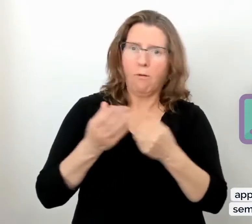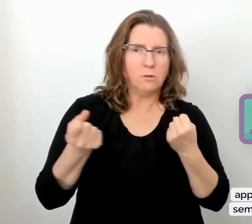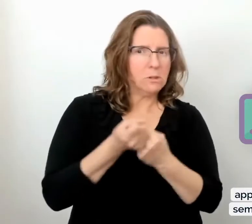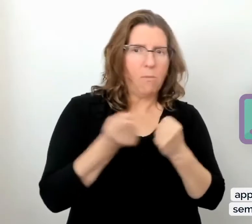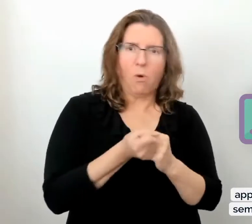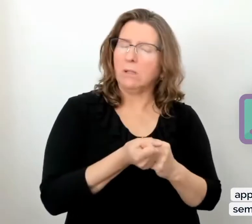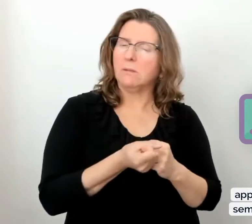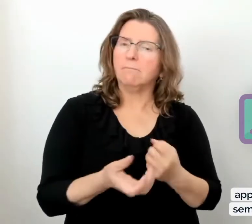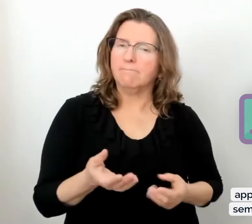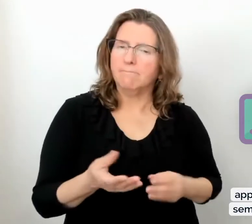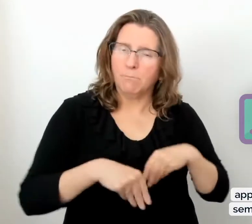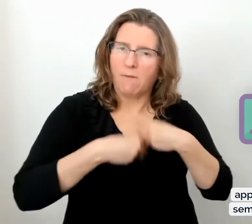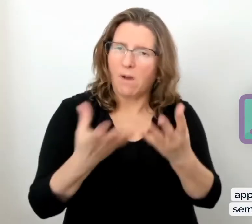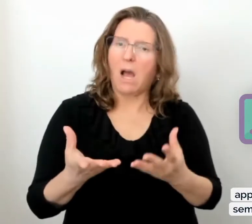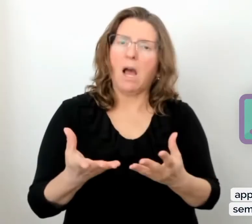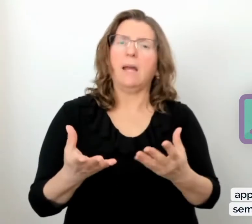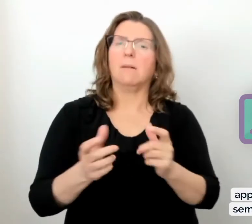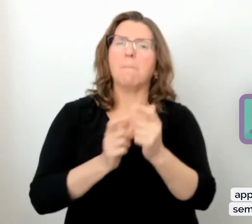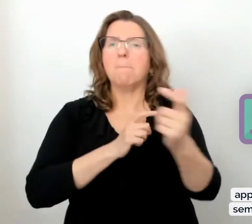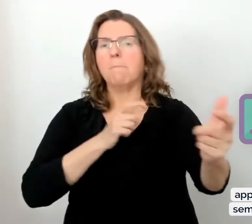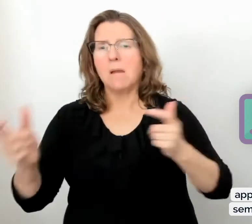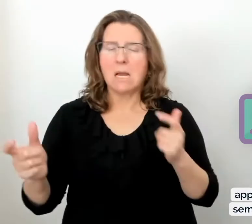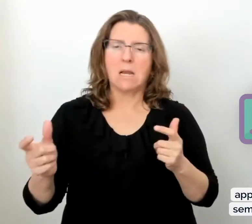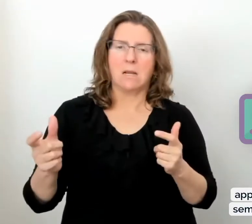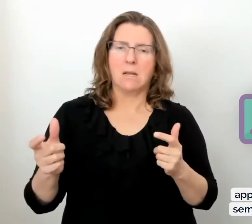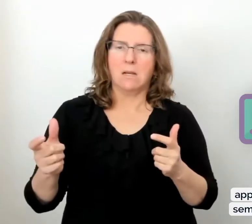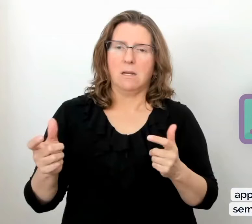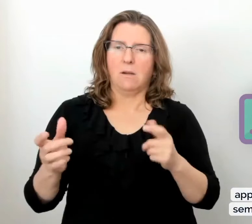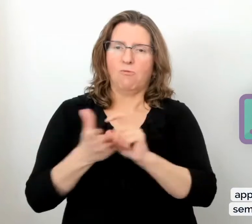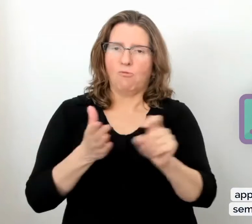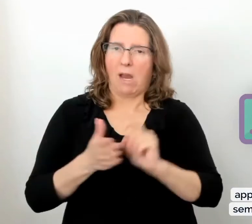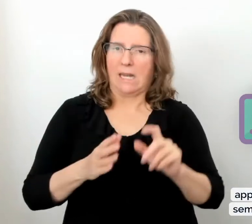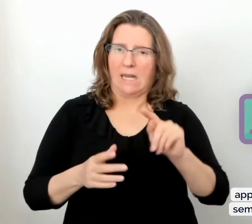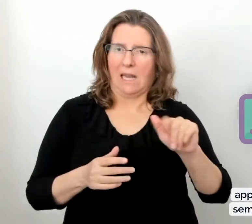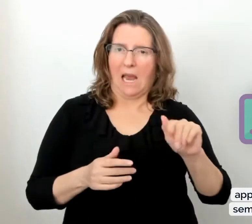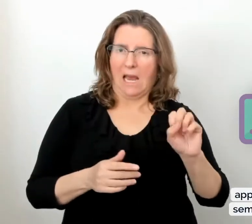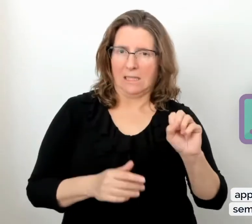Each of these tools can help with the BIG tasks required by writing processes.